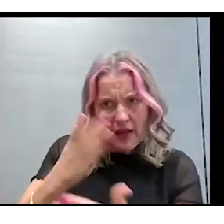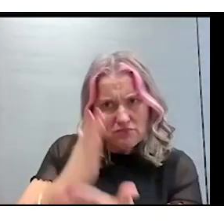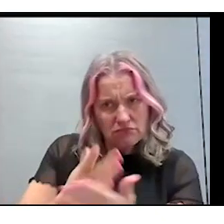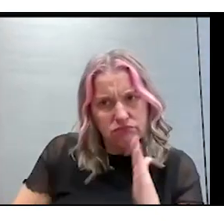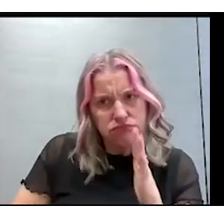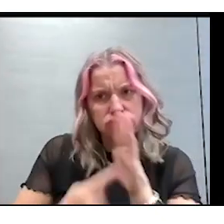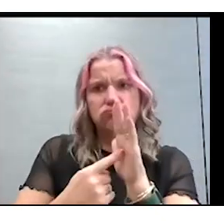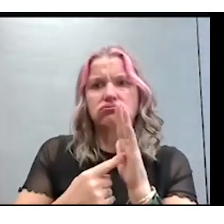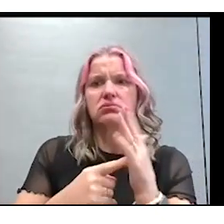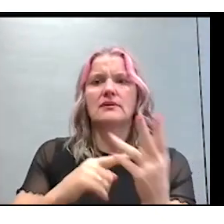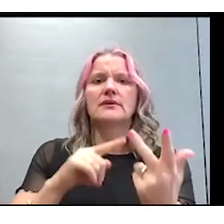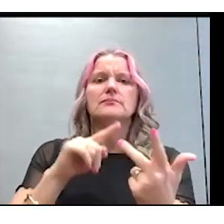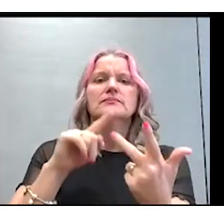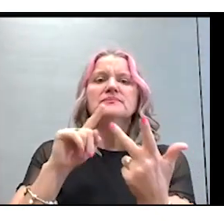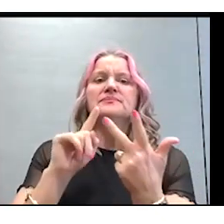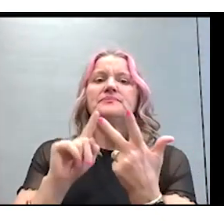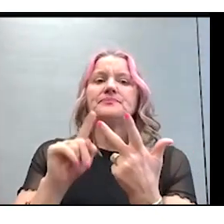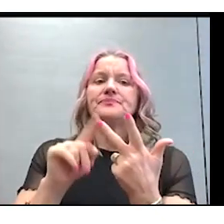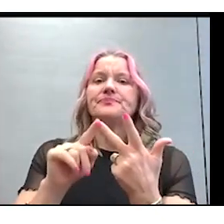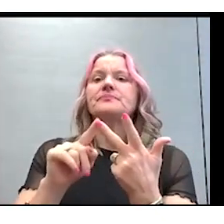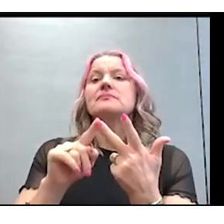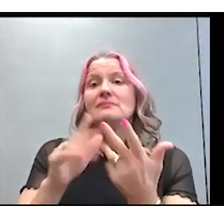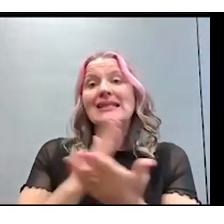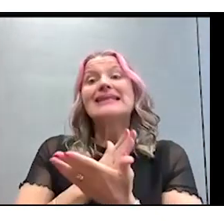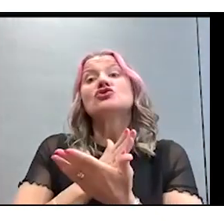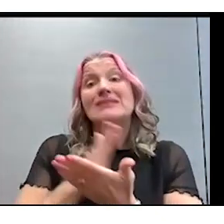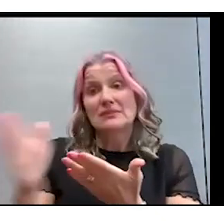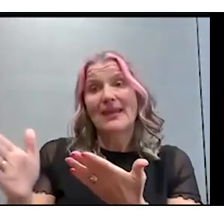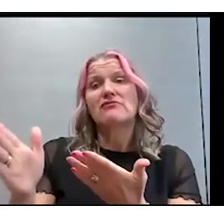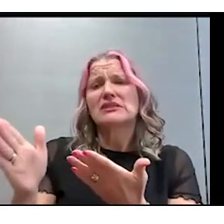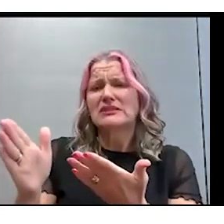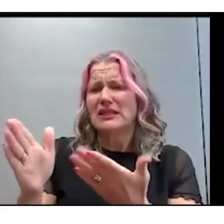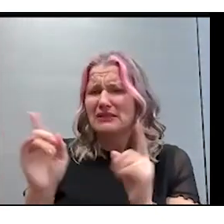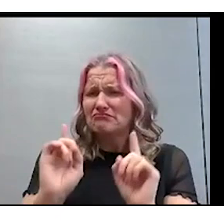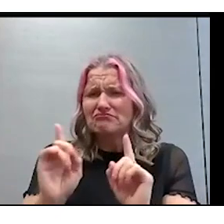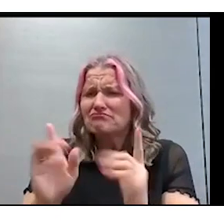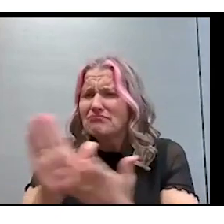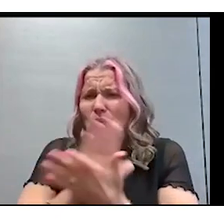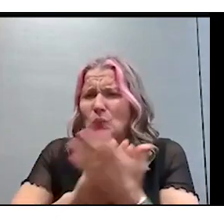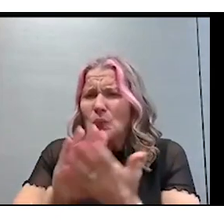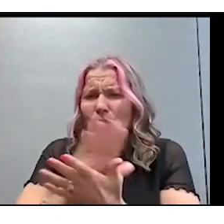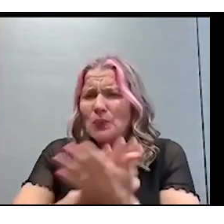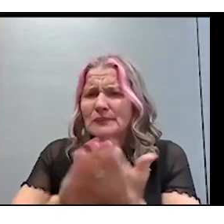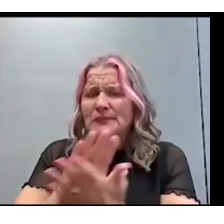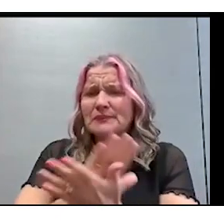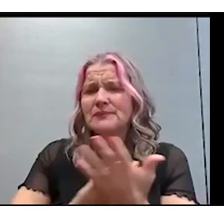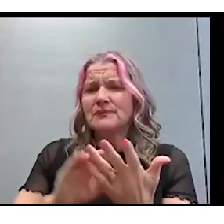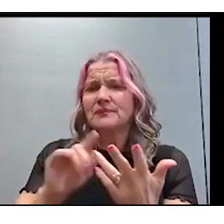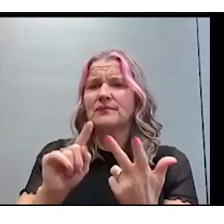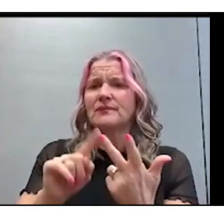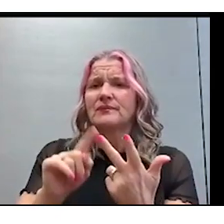transparency. This is one that sometimes people ask, what is this about? Transparency means that you know that at all